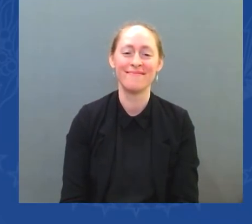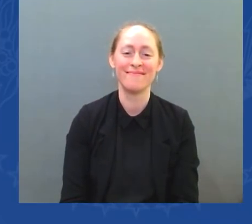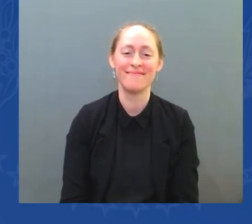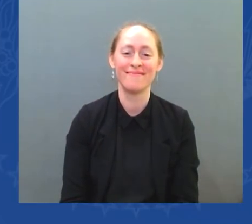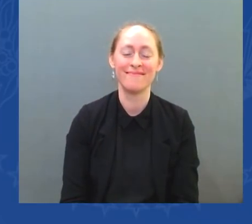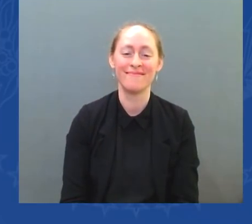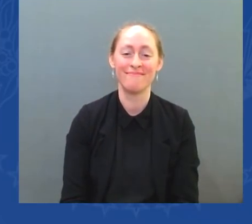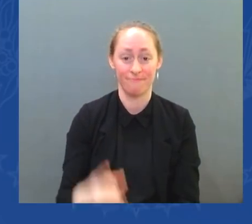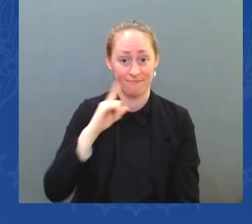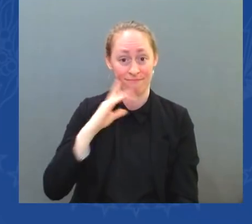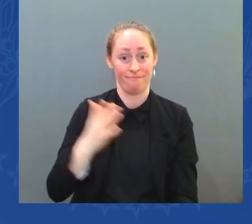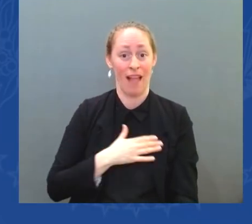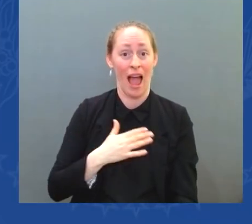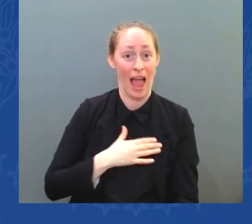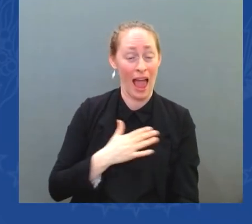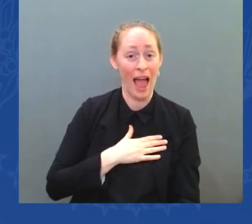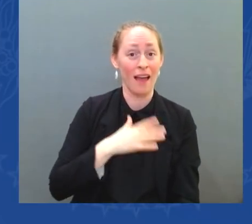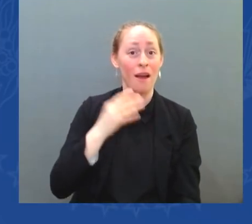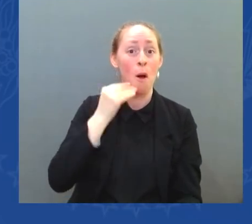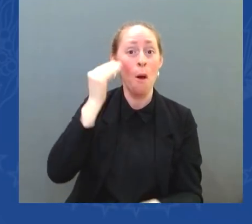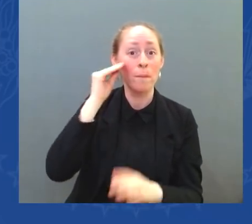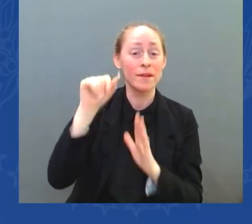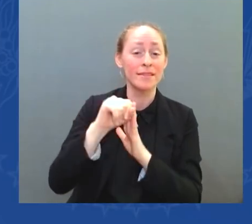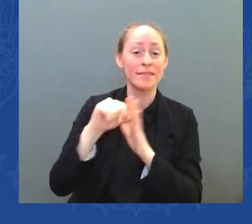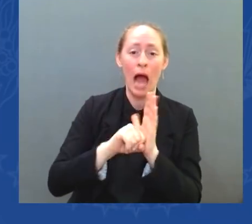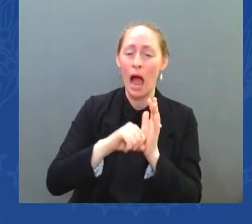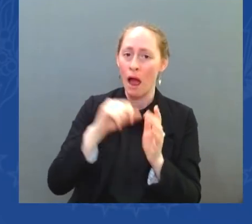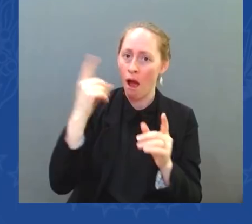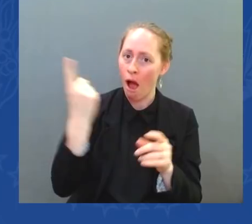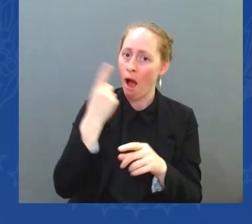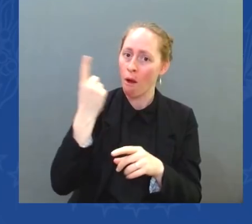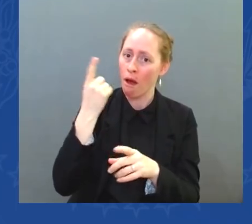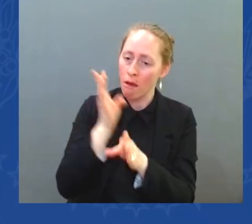The largest city outside of the main city of Wilmington, Delaware, is a couple hun-